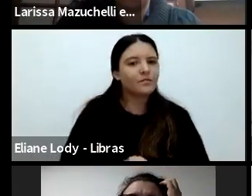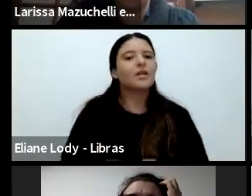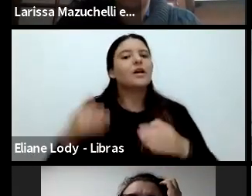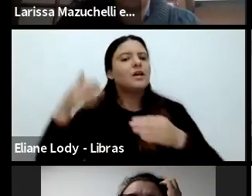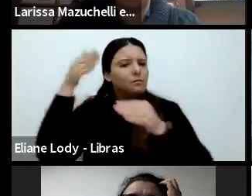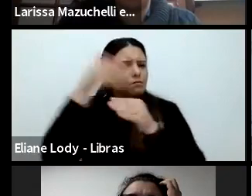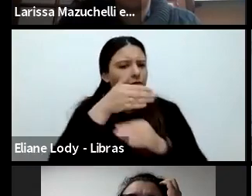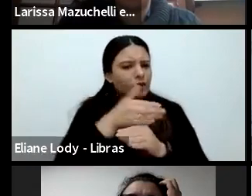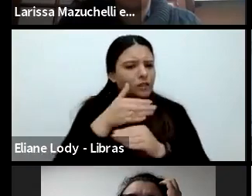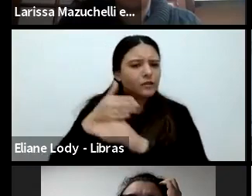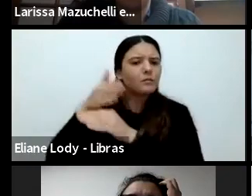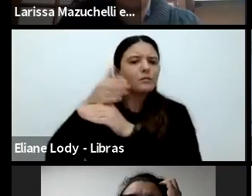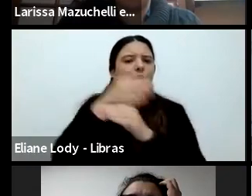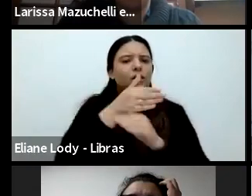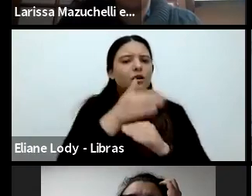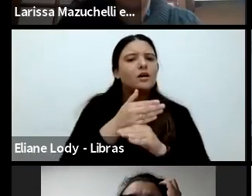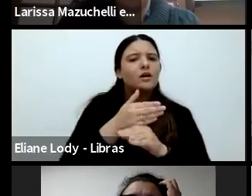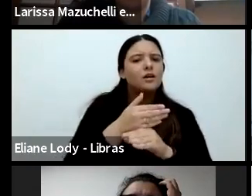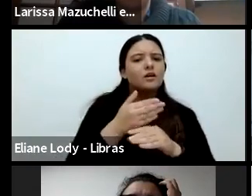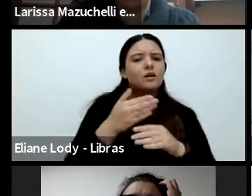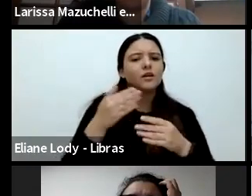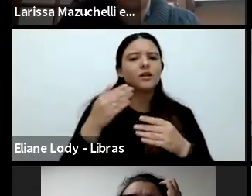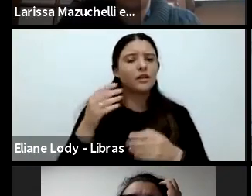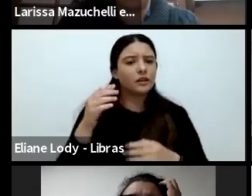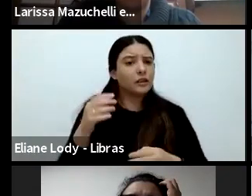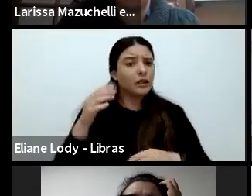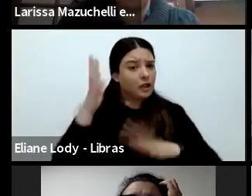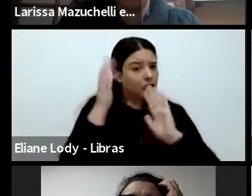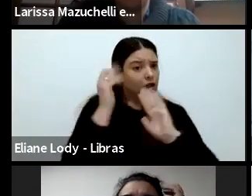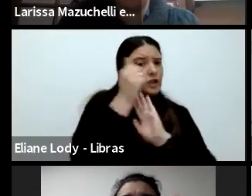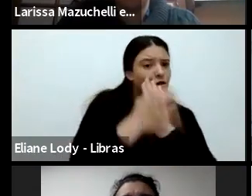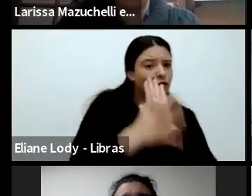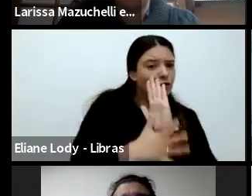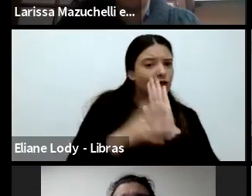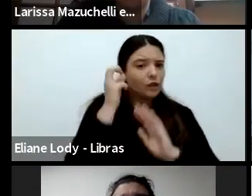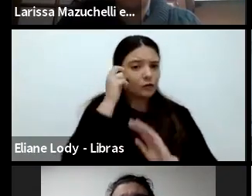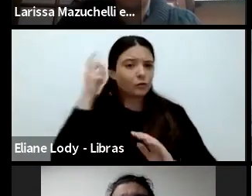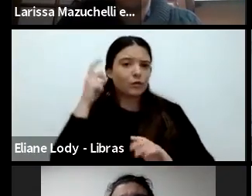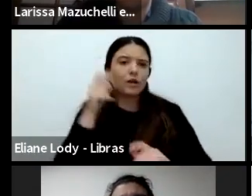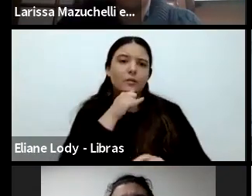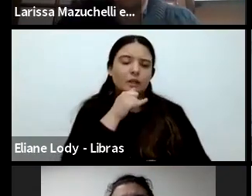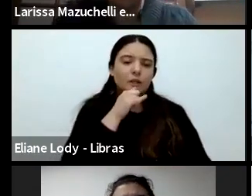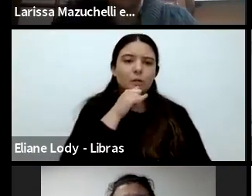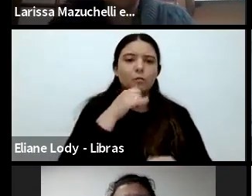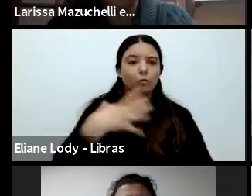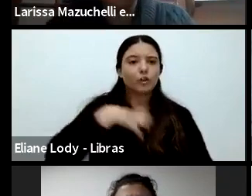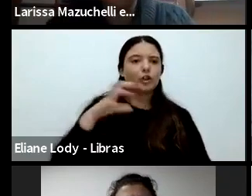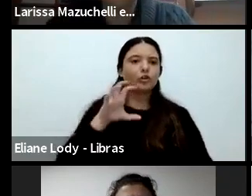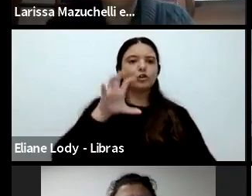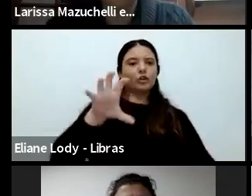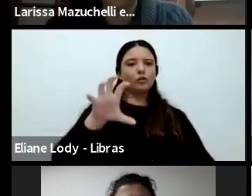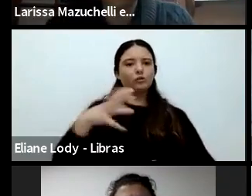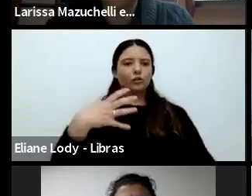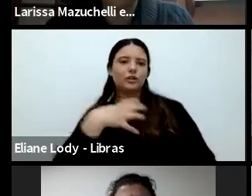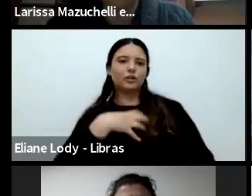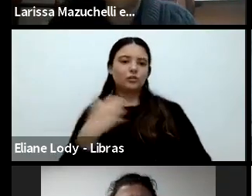create environments that make it possible for them to participate. And this, this idea of parts And this, this idea of participating in Streams of cultural activity. ty as a way to feed ty as a way to feel better about